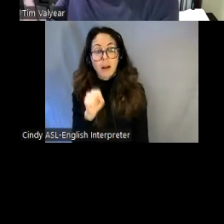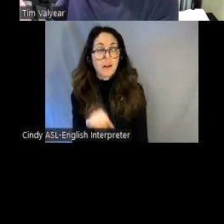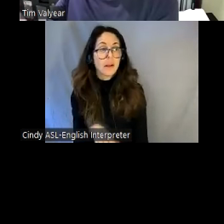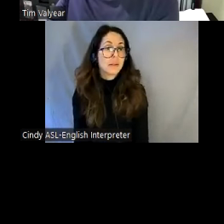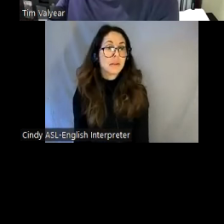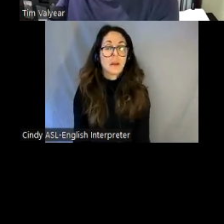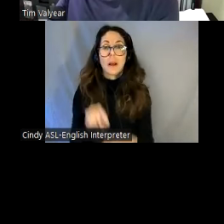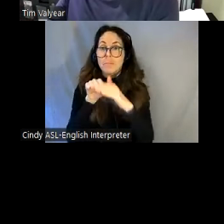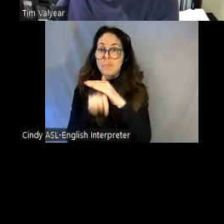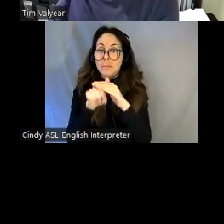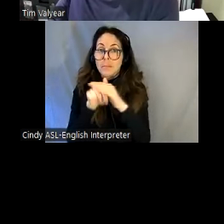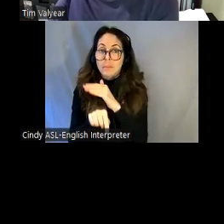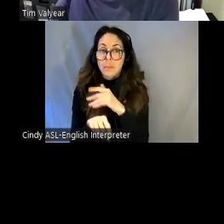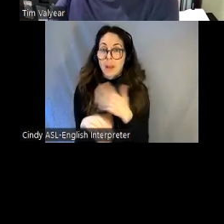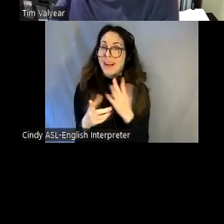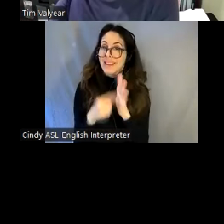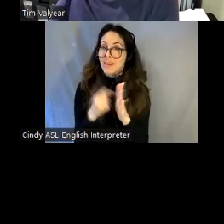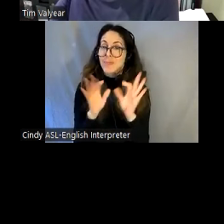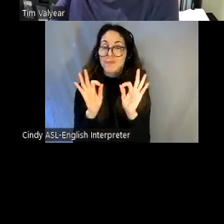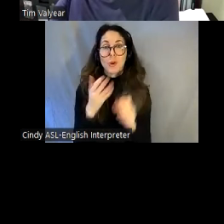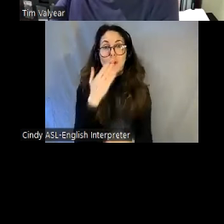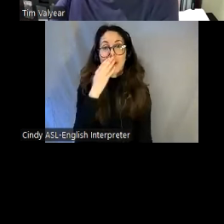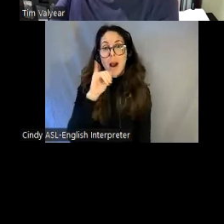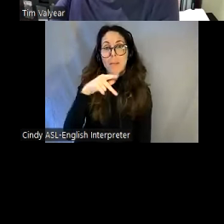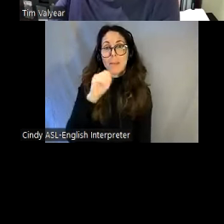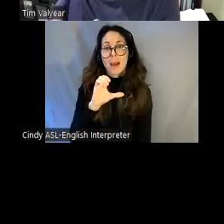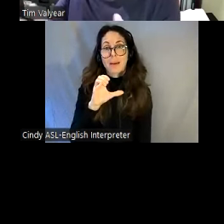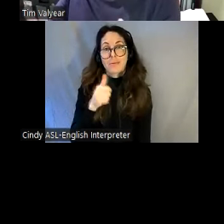remember, we all travel. We all are out in the world.